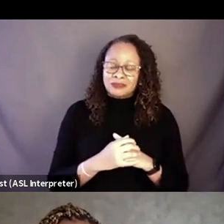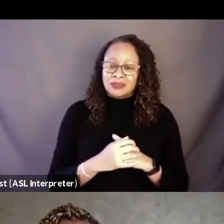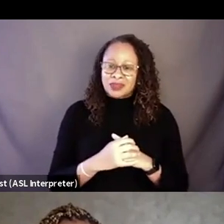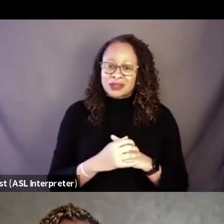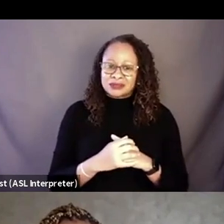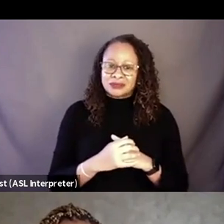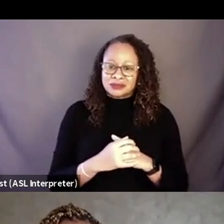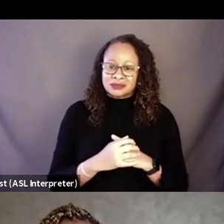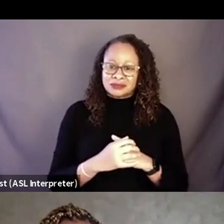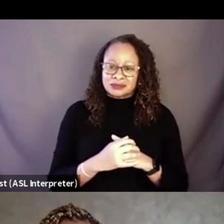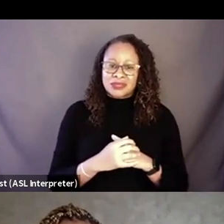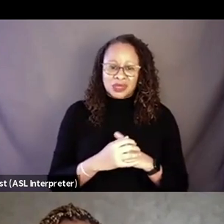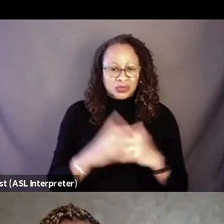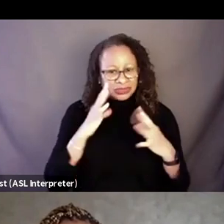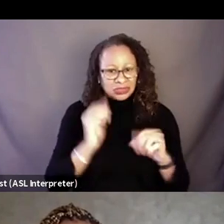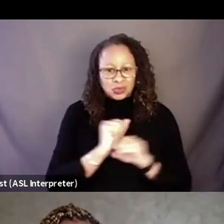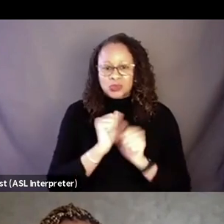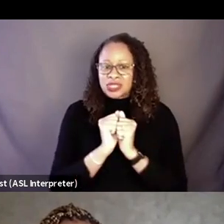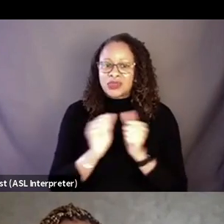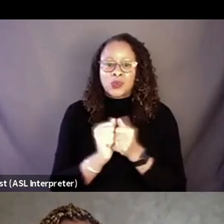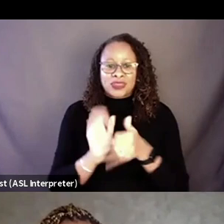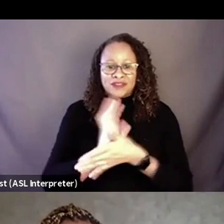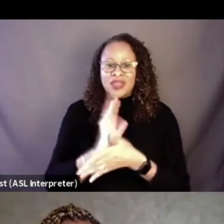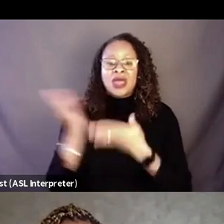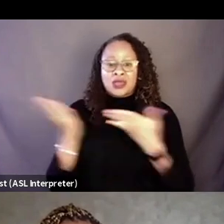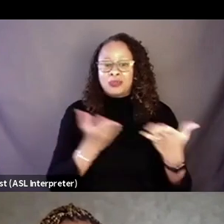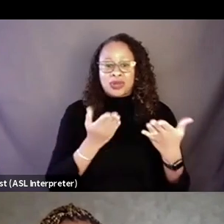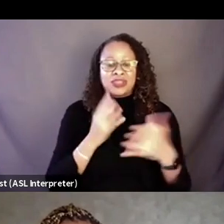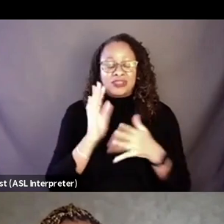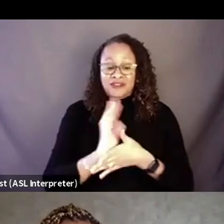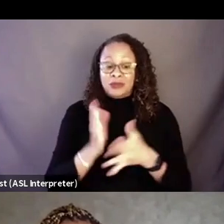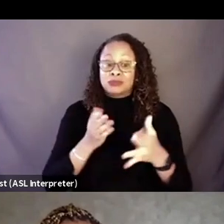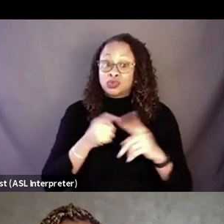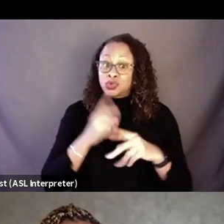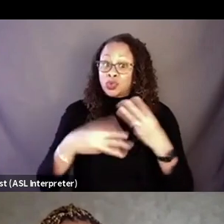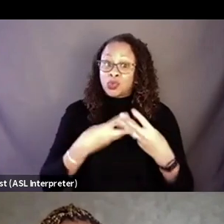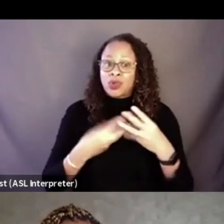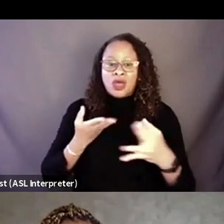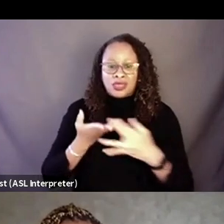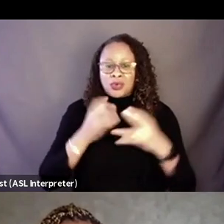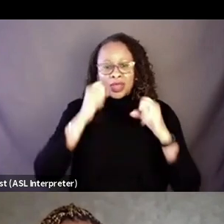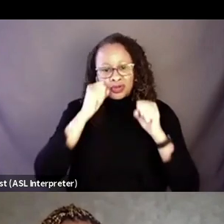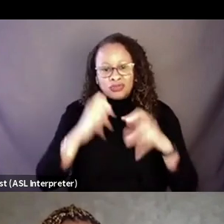towards to work together with the film and bring this film to the world through such incredible challenges